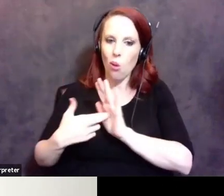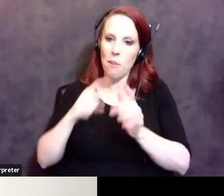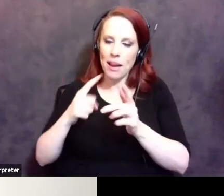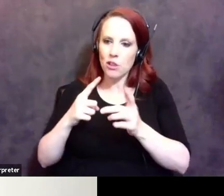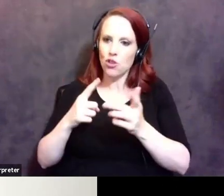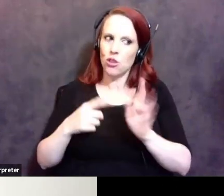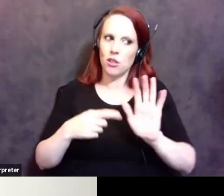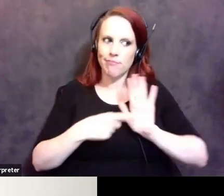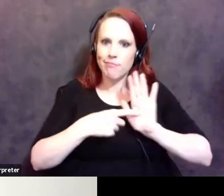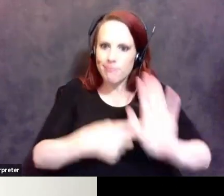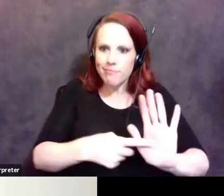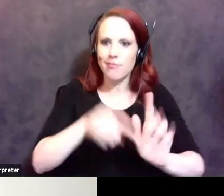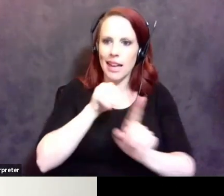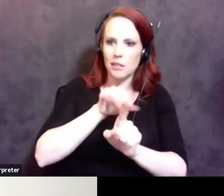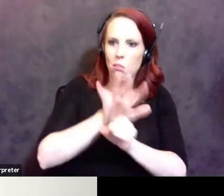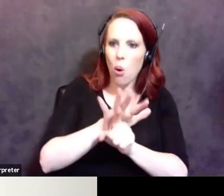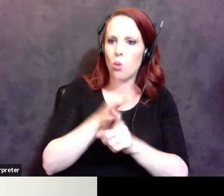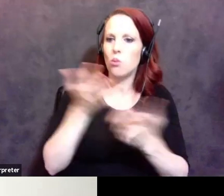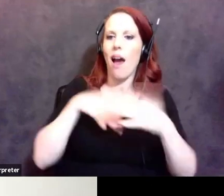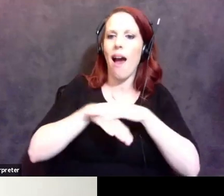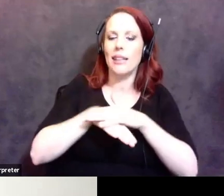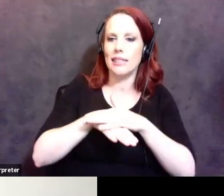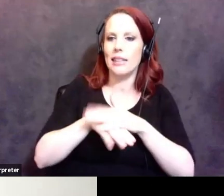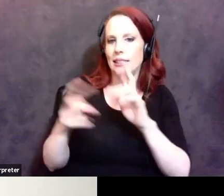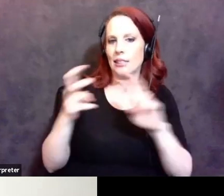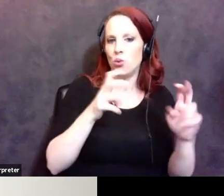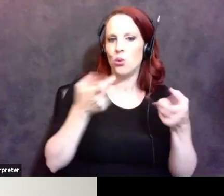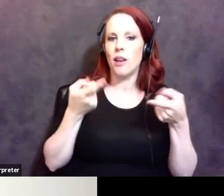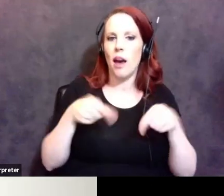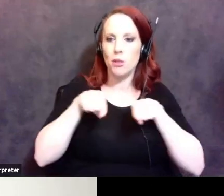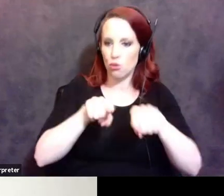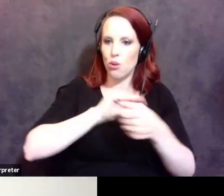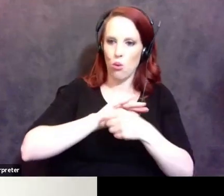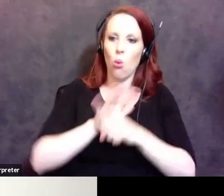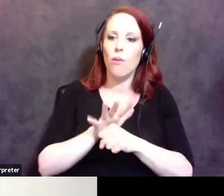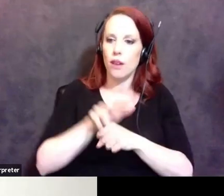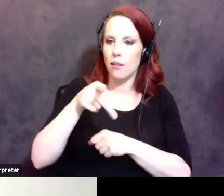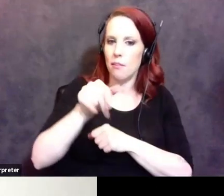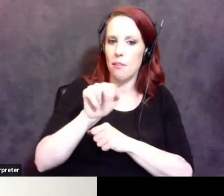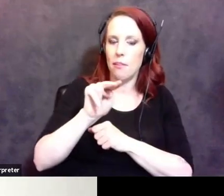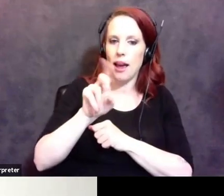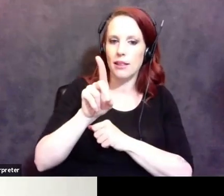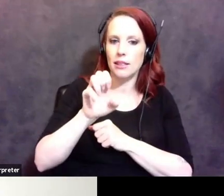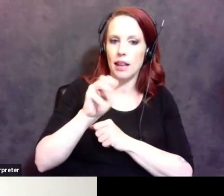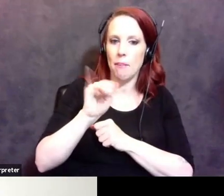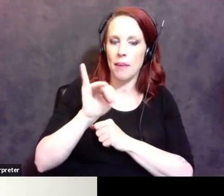are currently existing in this pandemic. Let's go right into that. What